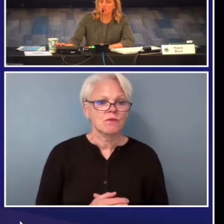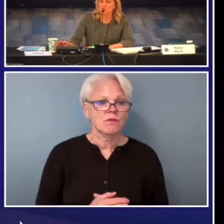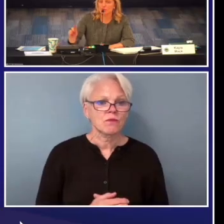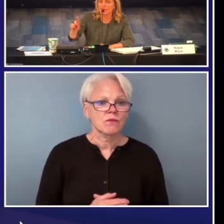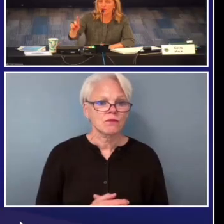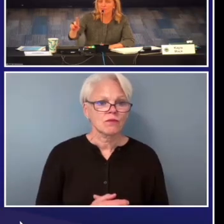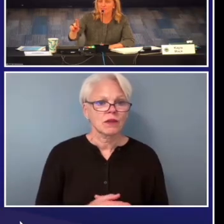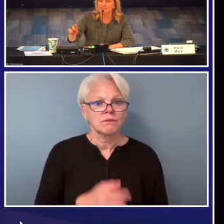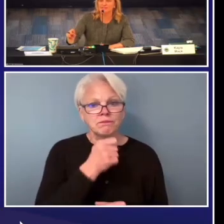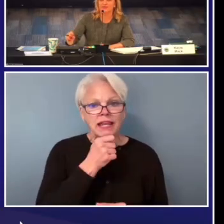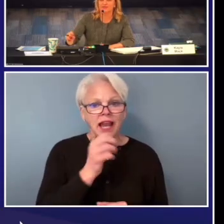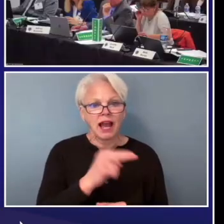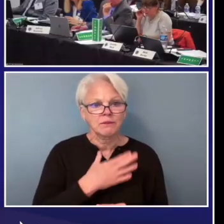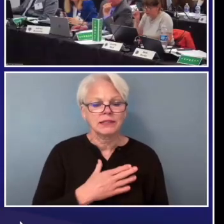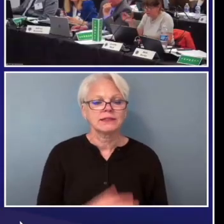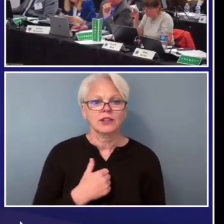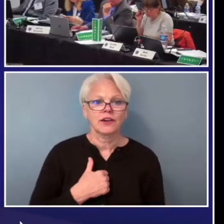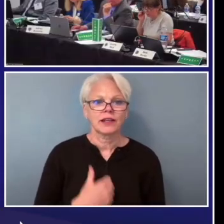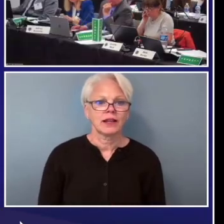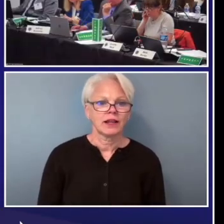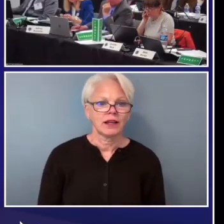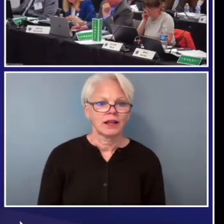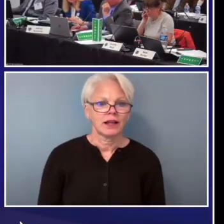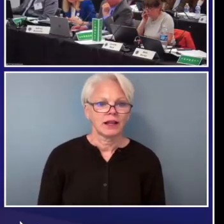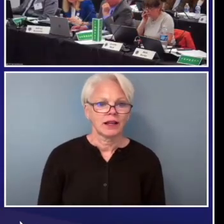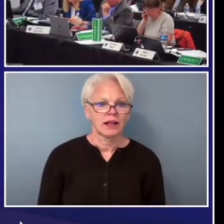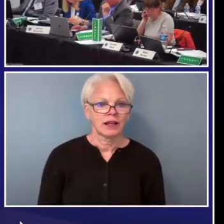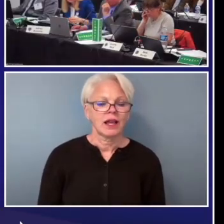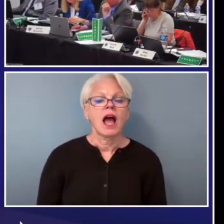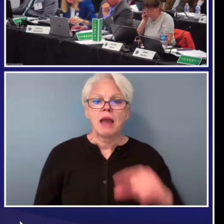Could you turn your mic on, please? There you go. Yeah, I put my card up in part because I was going to